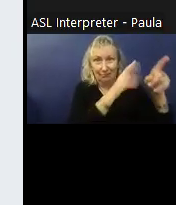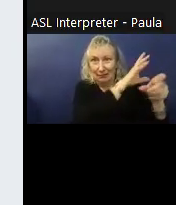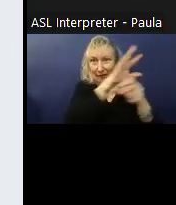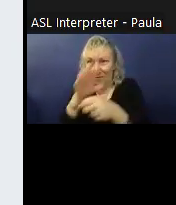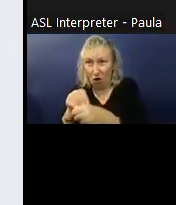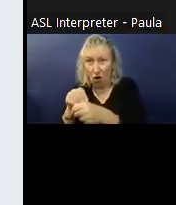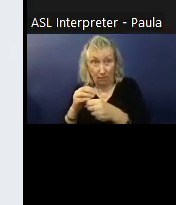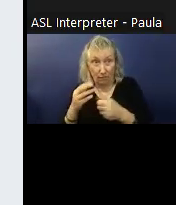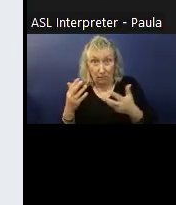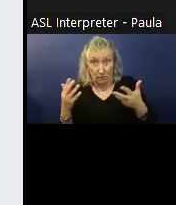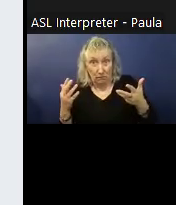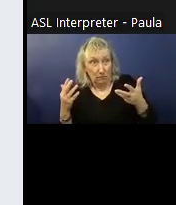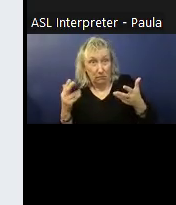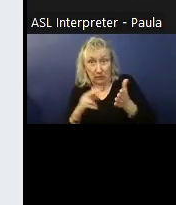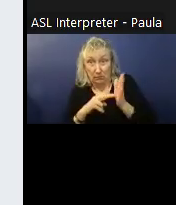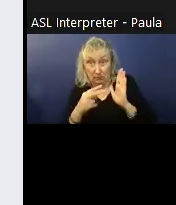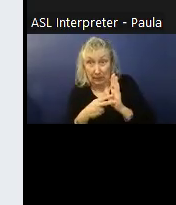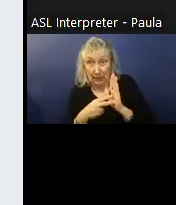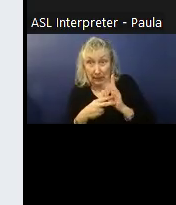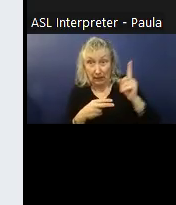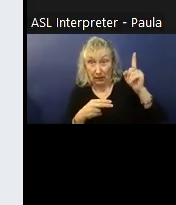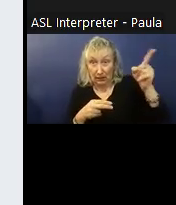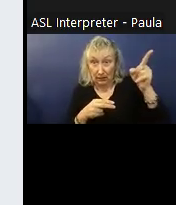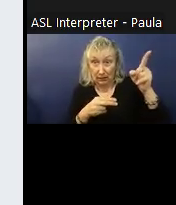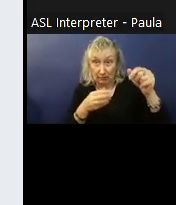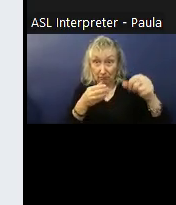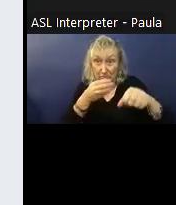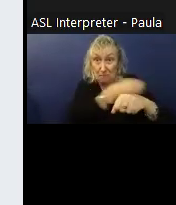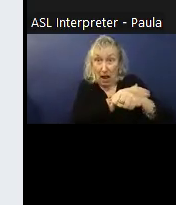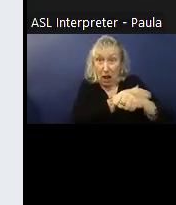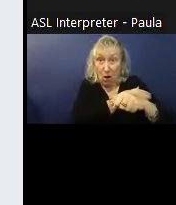Does that, does that over arch, is that overarching or does that over or